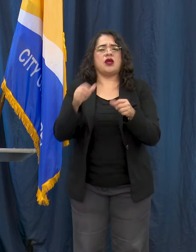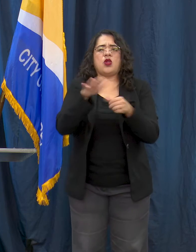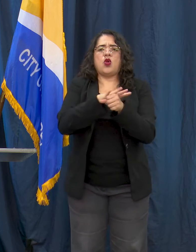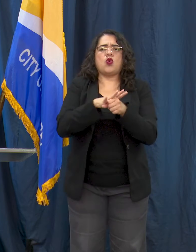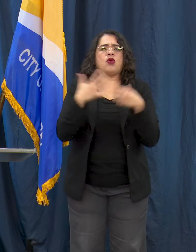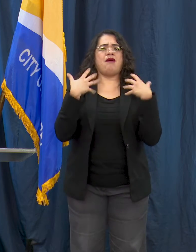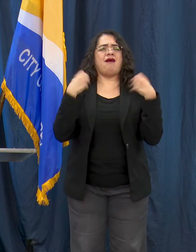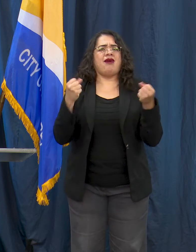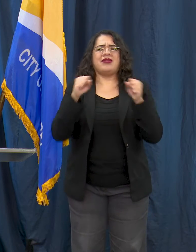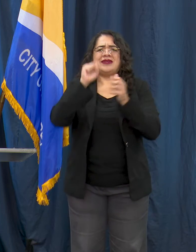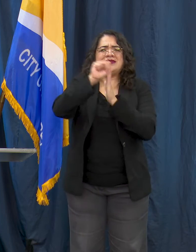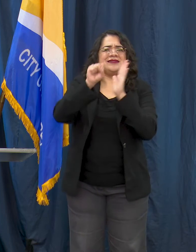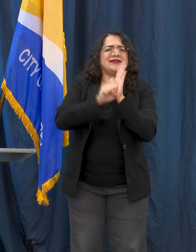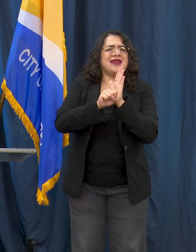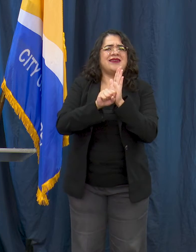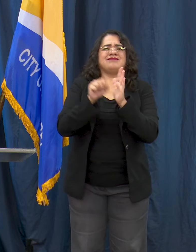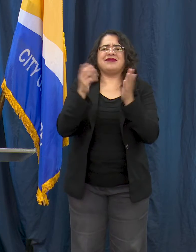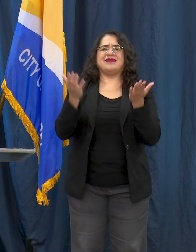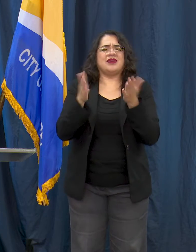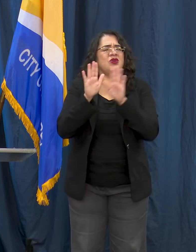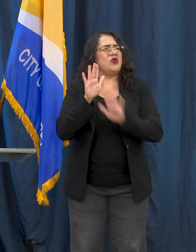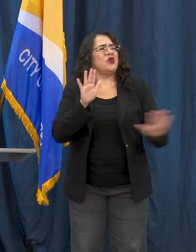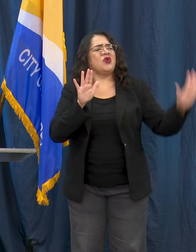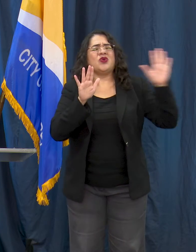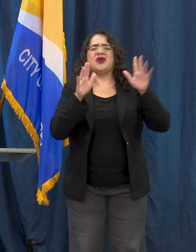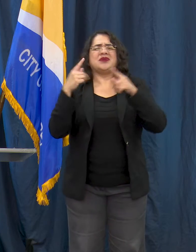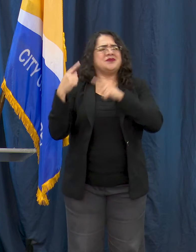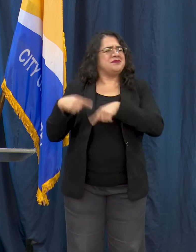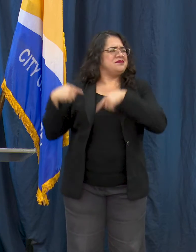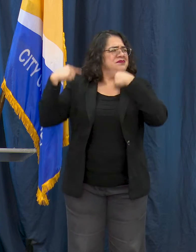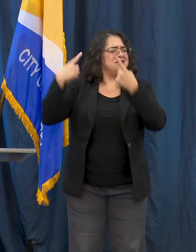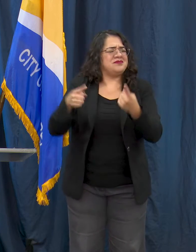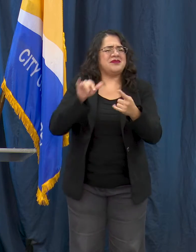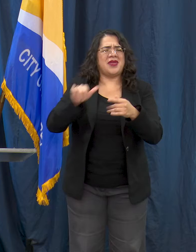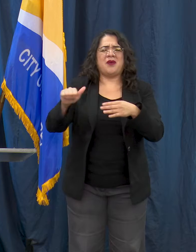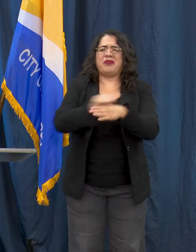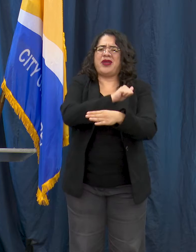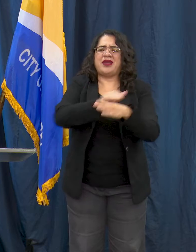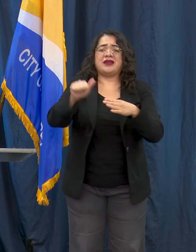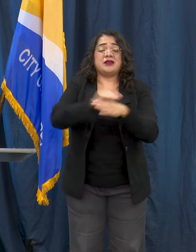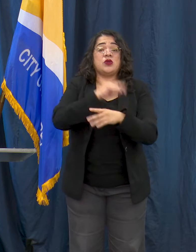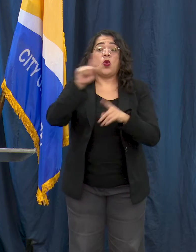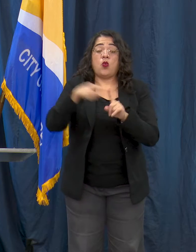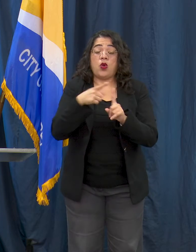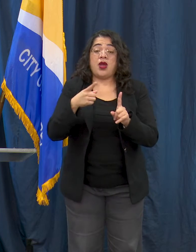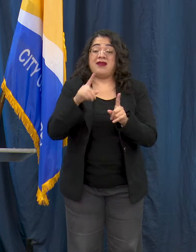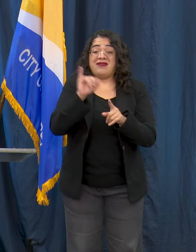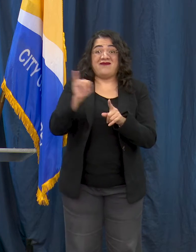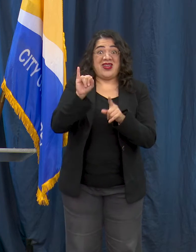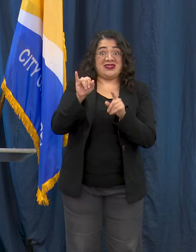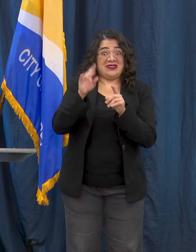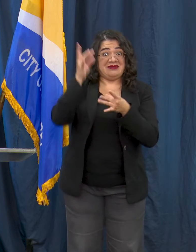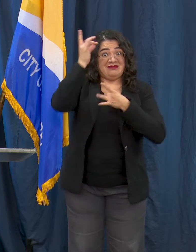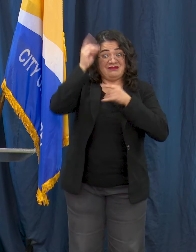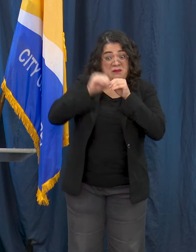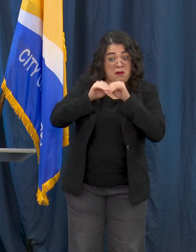they're highly effective at controlling the spread of infectious diseases. When someone tests positive for COVID-19, our health department staff will work